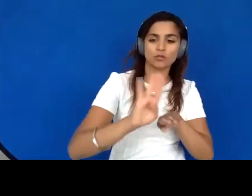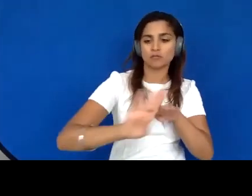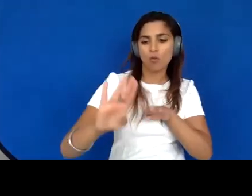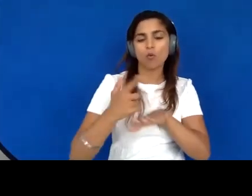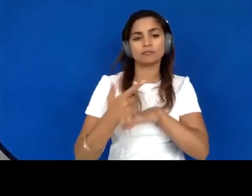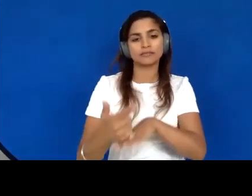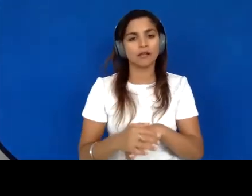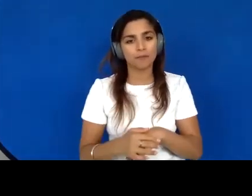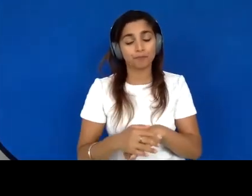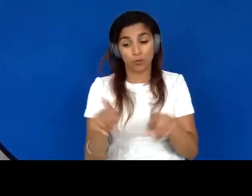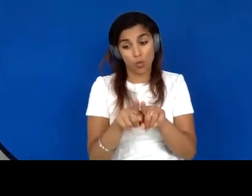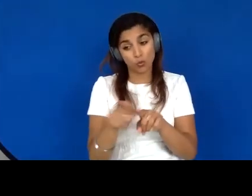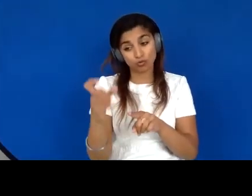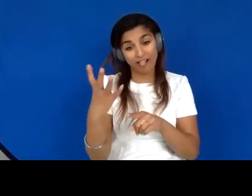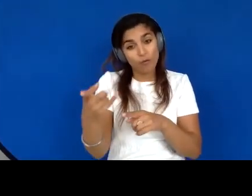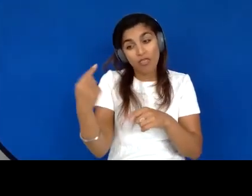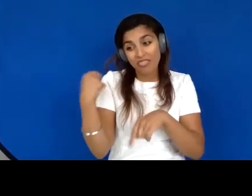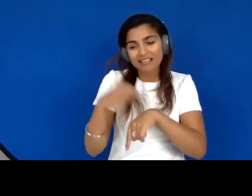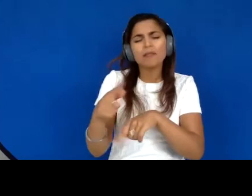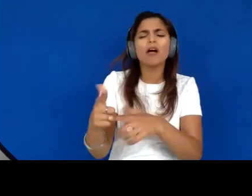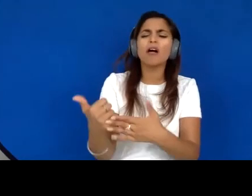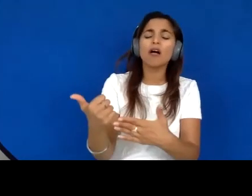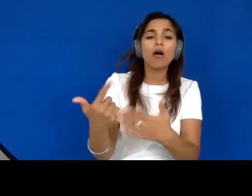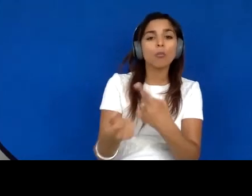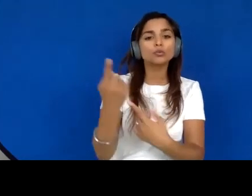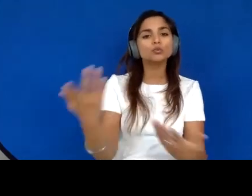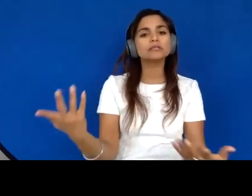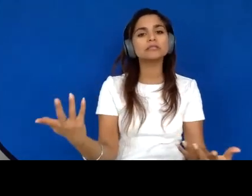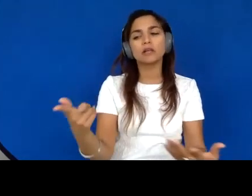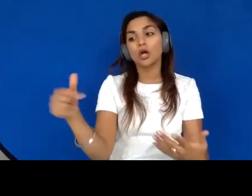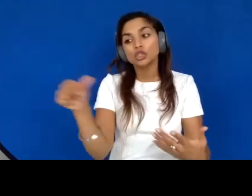here to promote new kinds of disability role models with the potential to